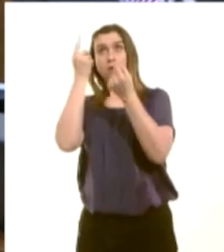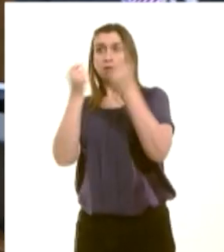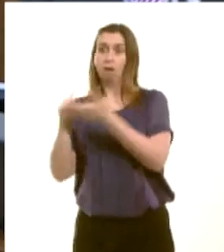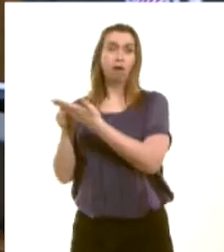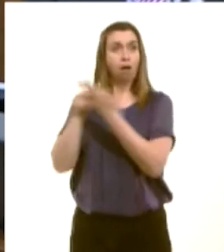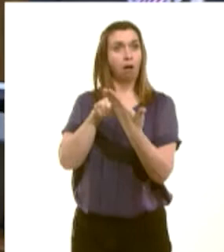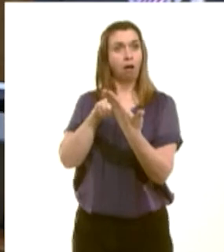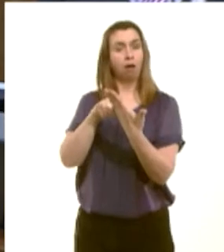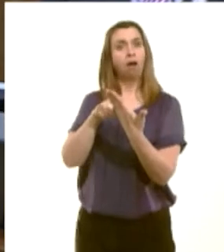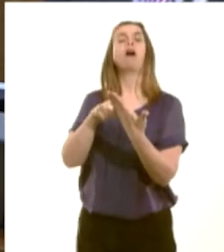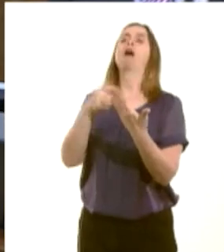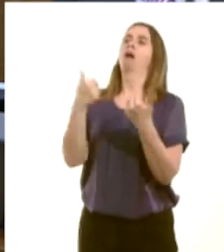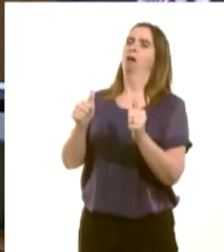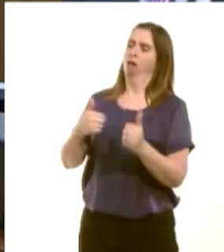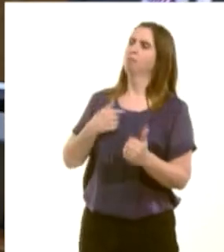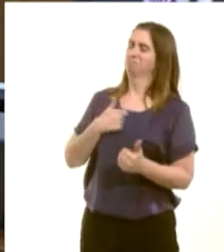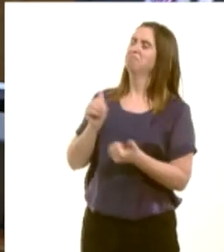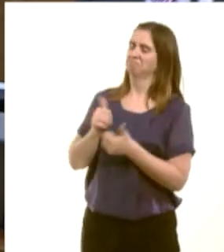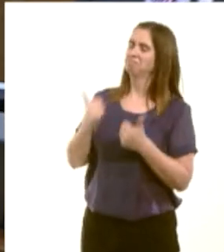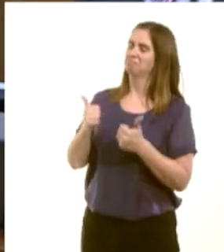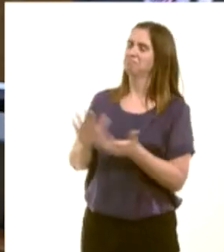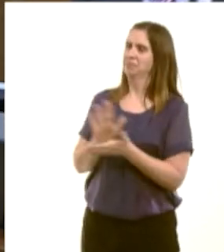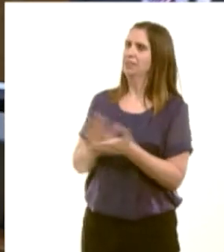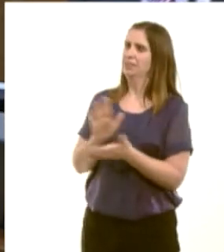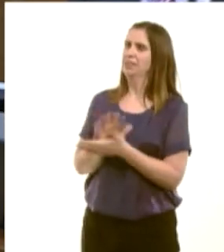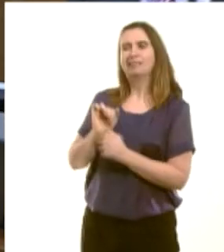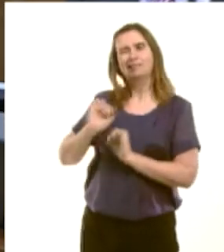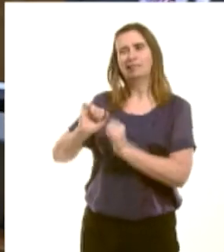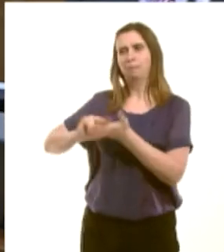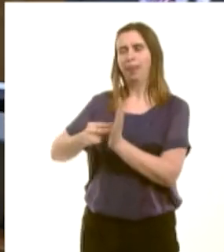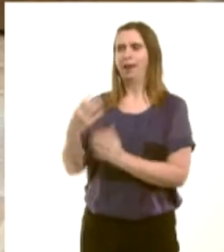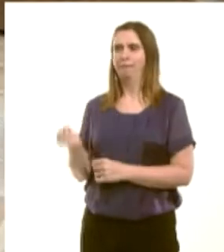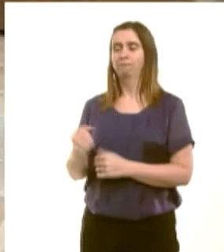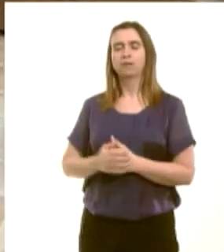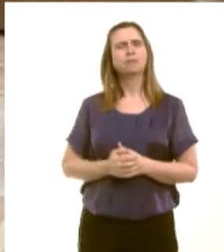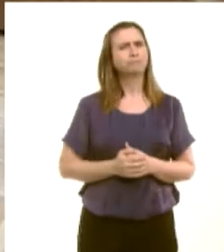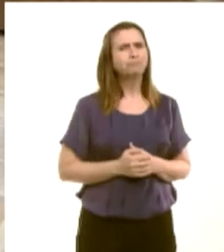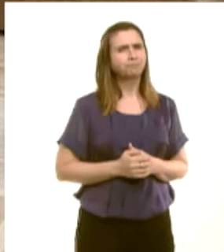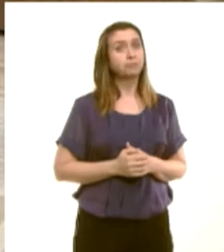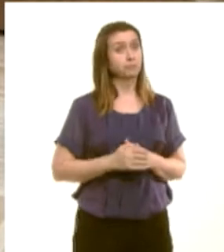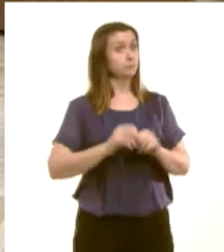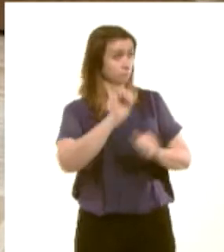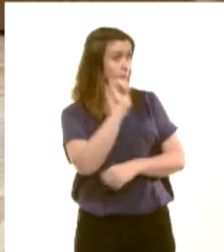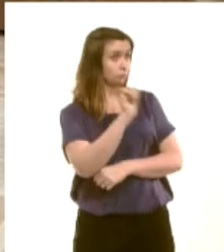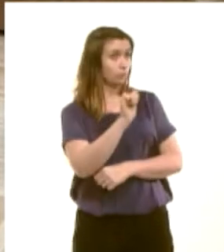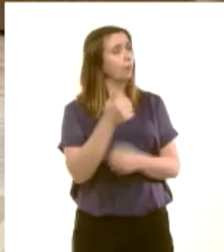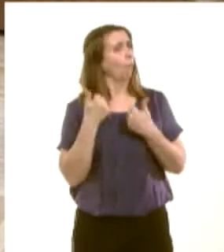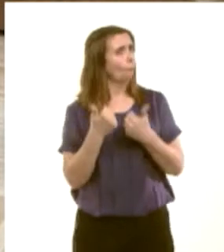that the consultants have come forward now with plans of their own. Andrew R.T. Davies: It is welcome that those plans have come forward, but it is a fact